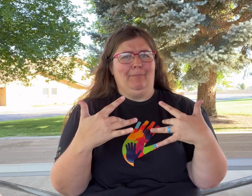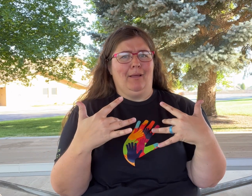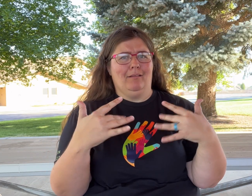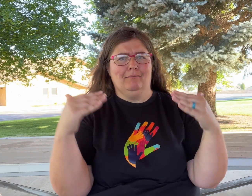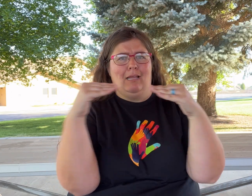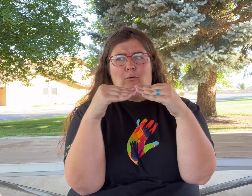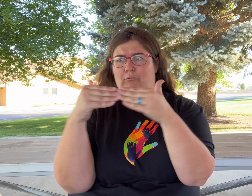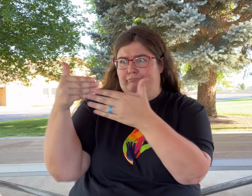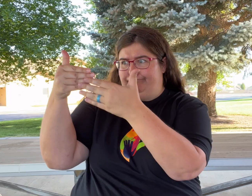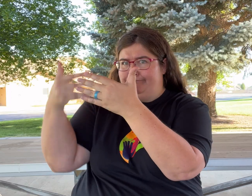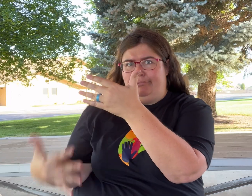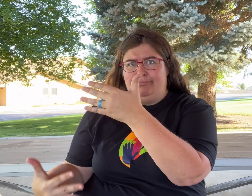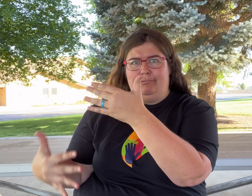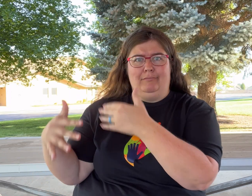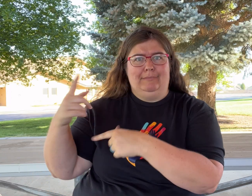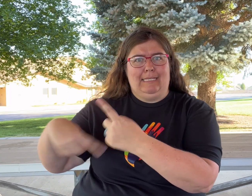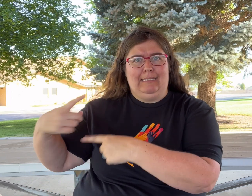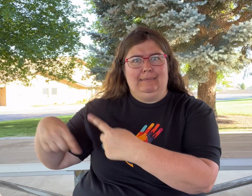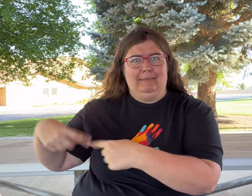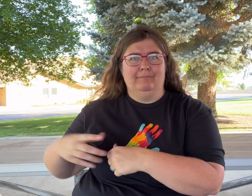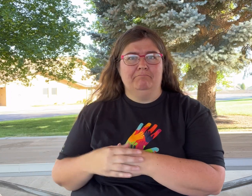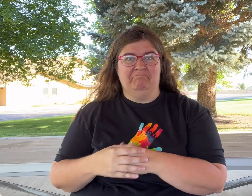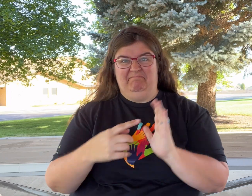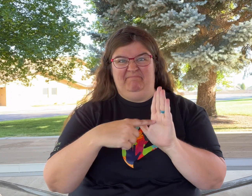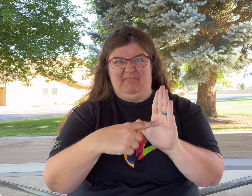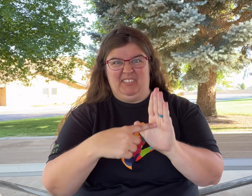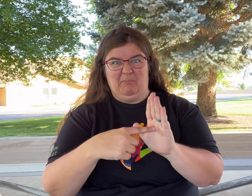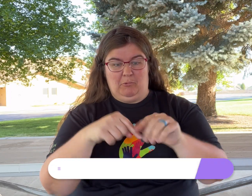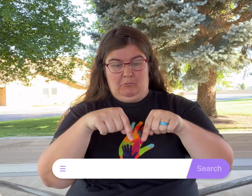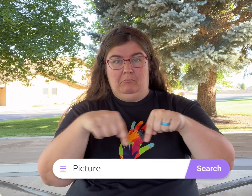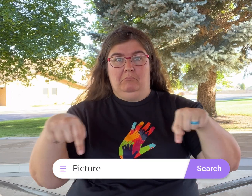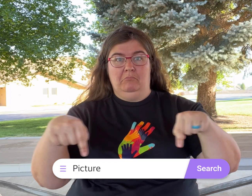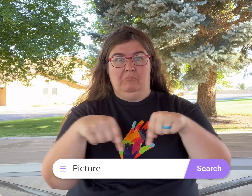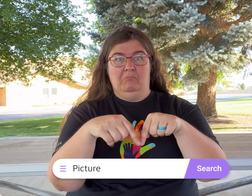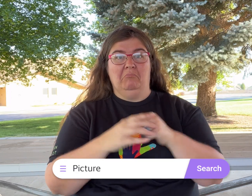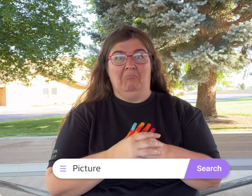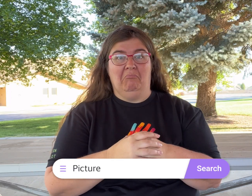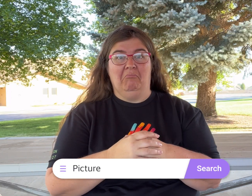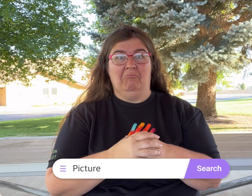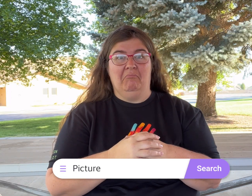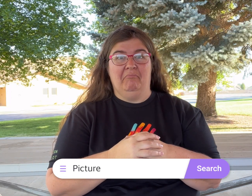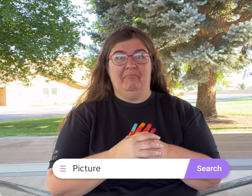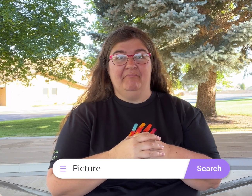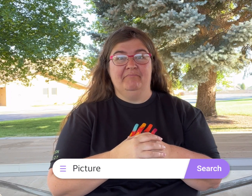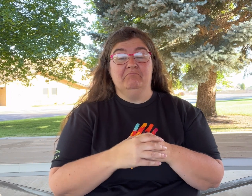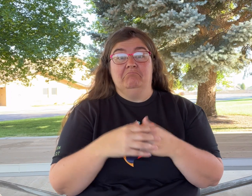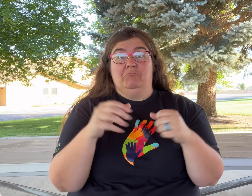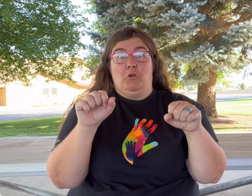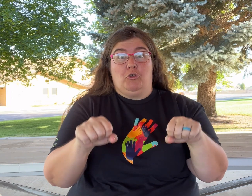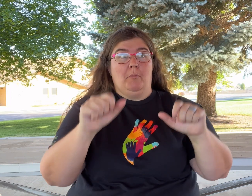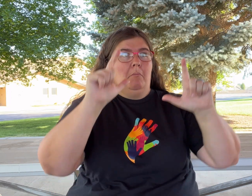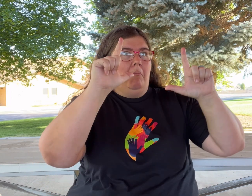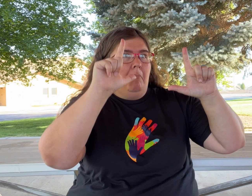typically equates to a lot of different ASL signs. For example, the English word "picture." It could